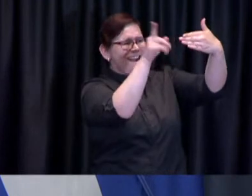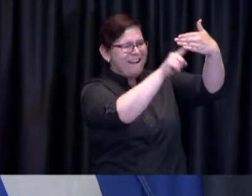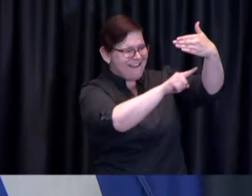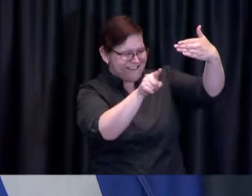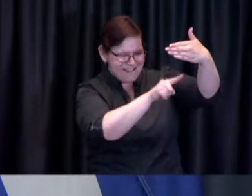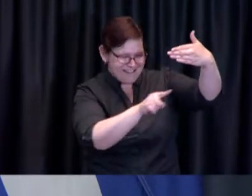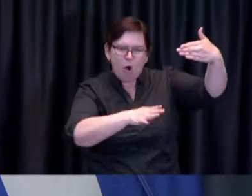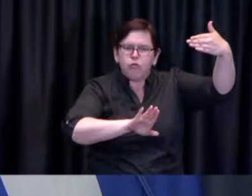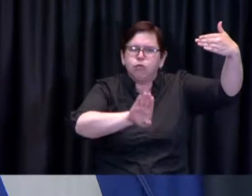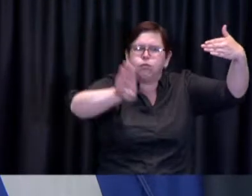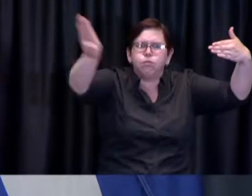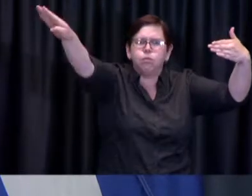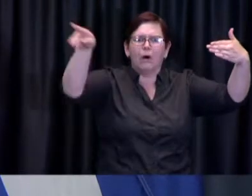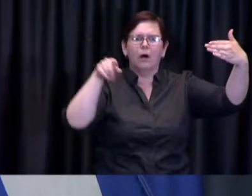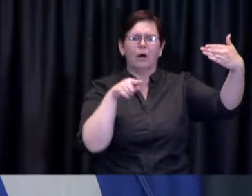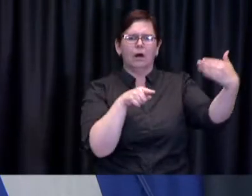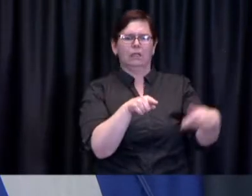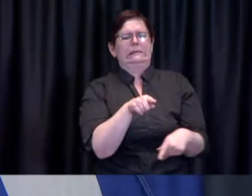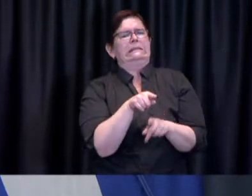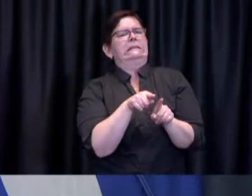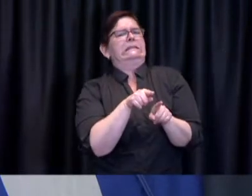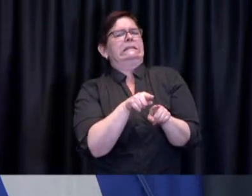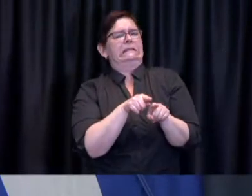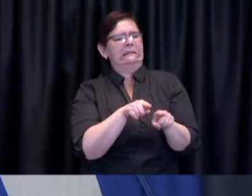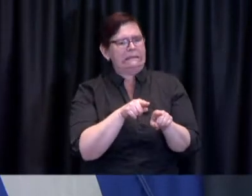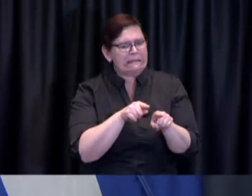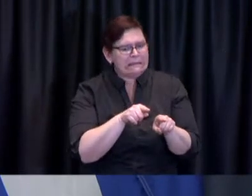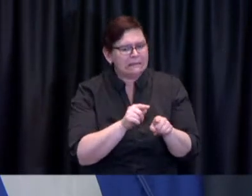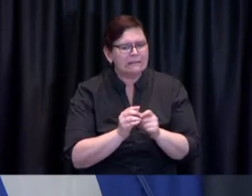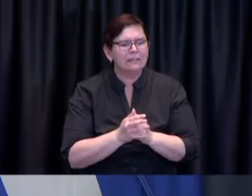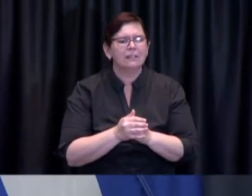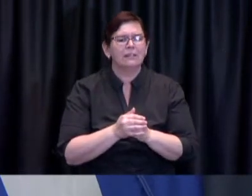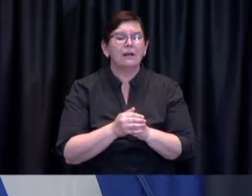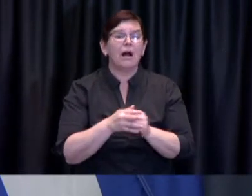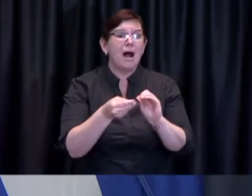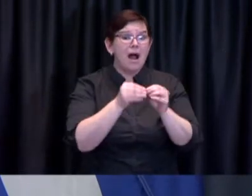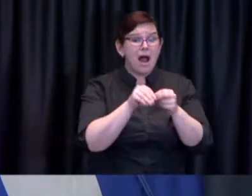that is the last thing we want considering variants that are afoot